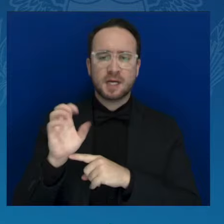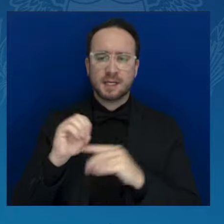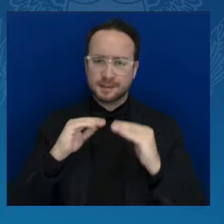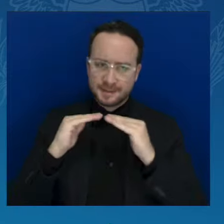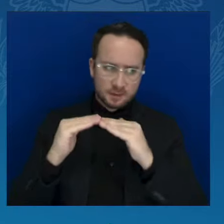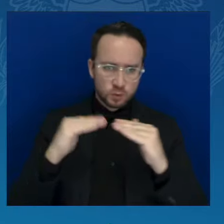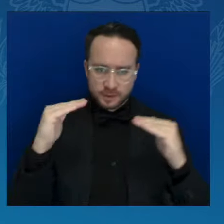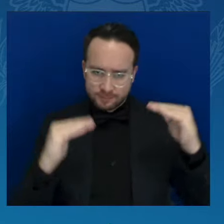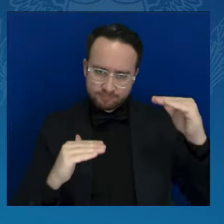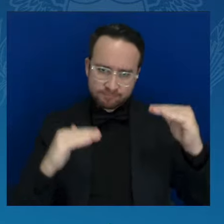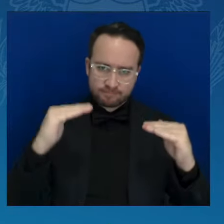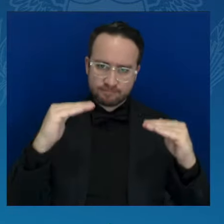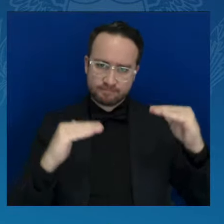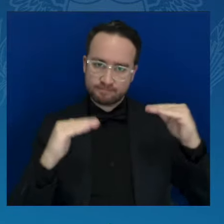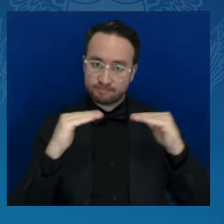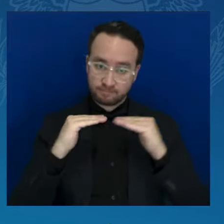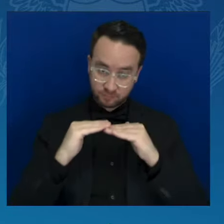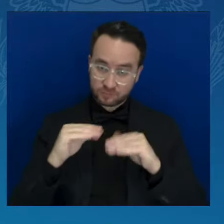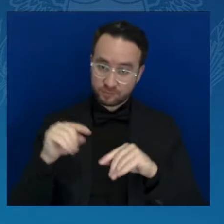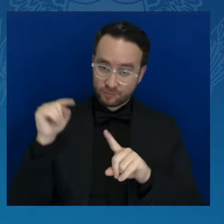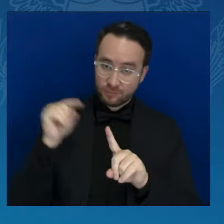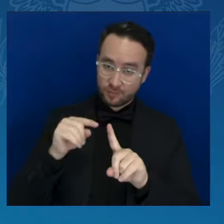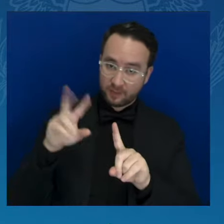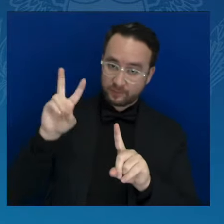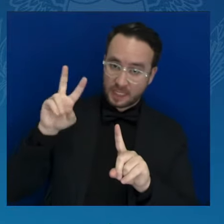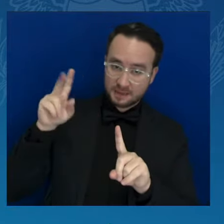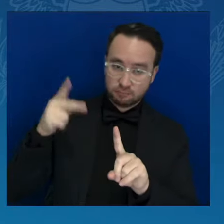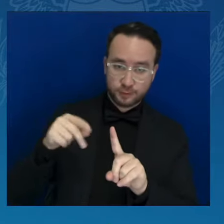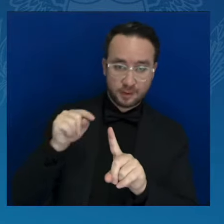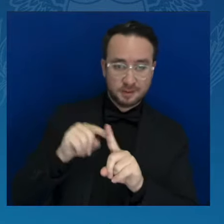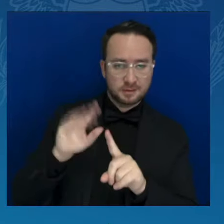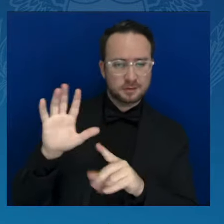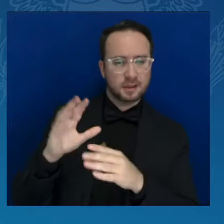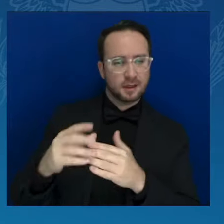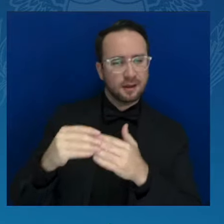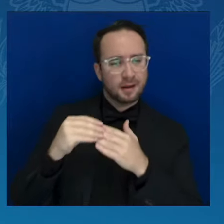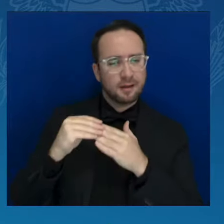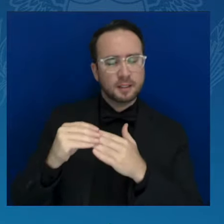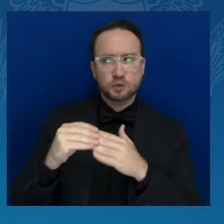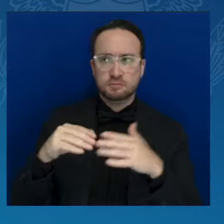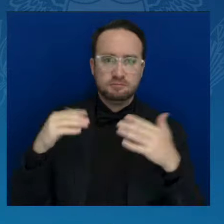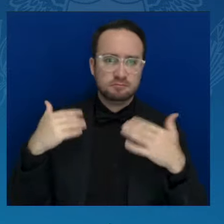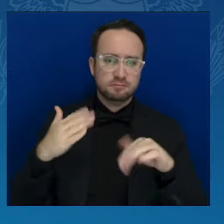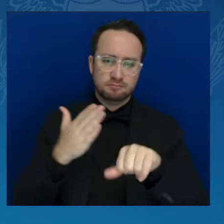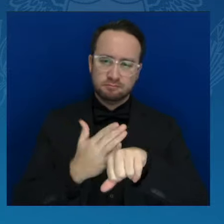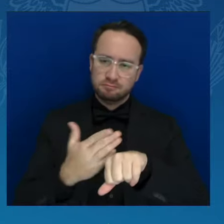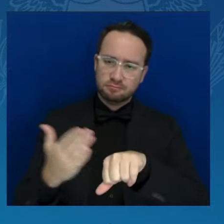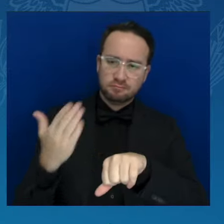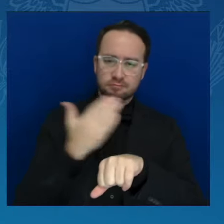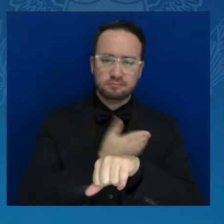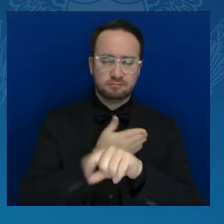significant progress expanding international partnerships to advance the United States leadership in space,